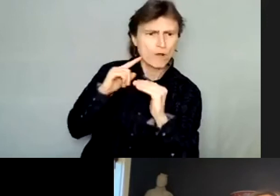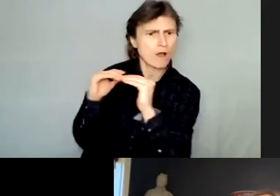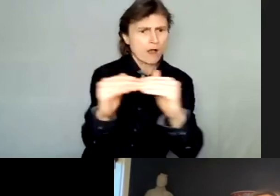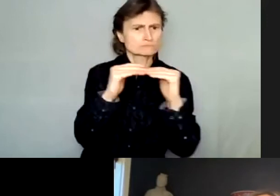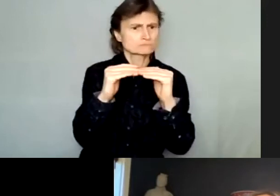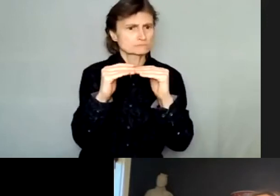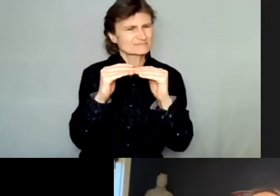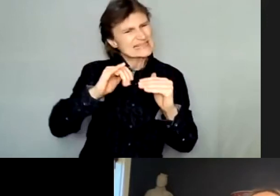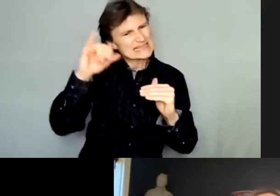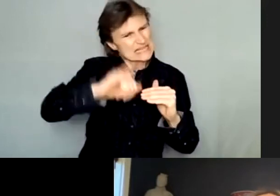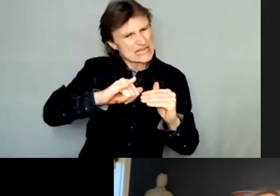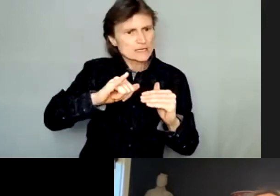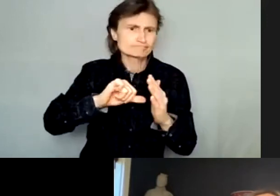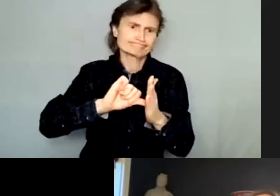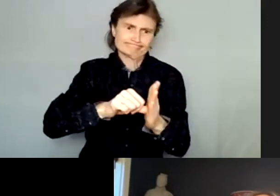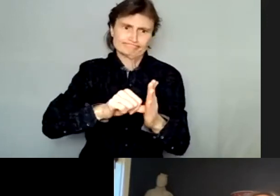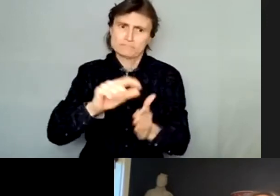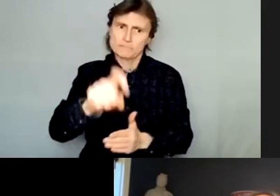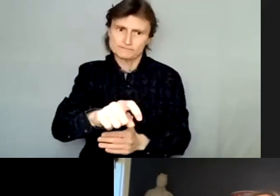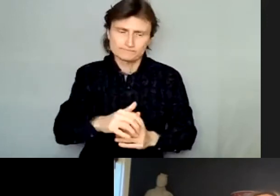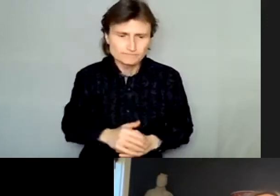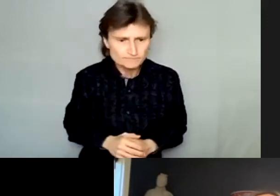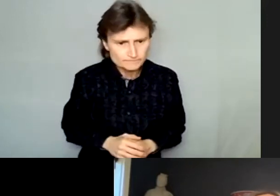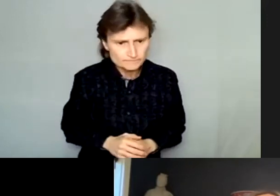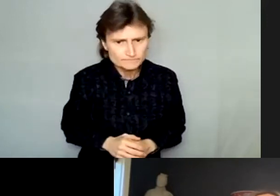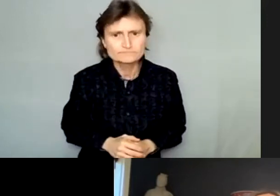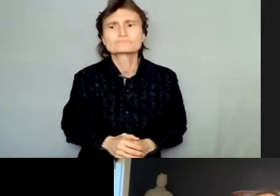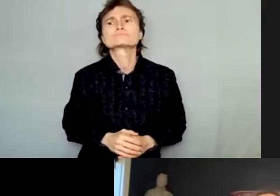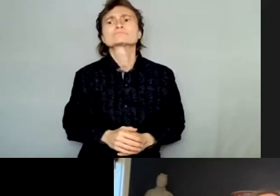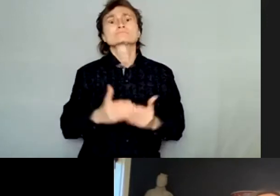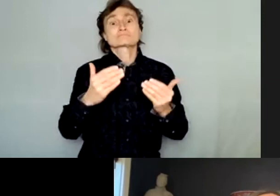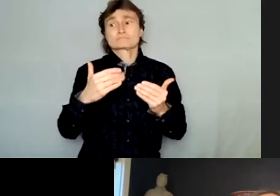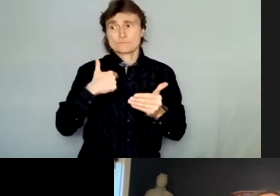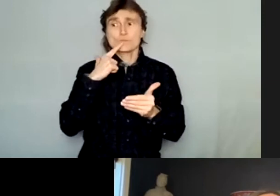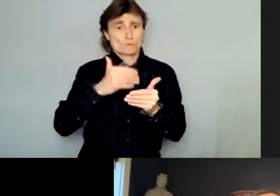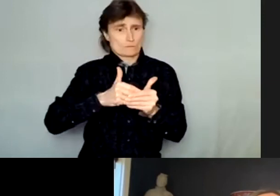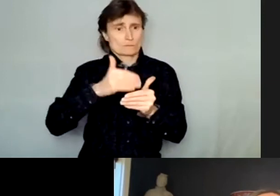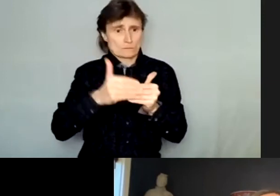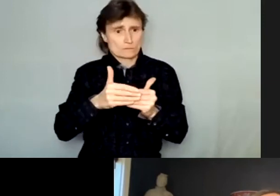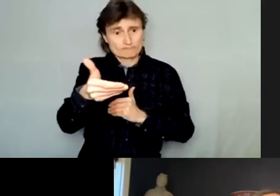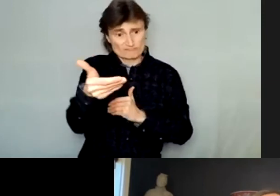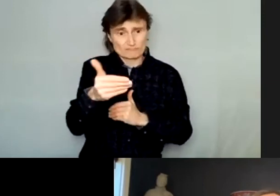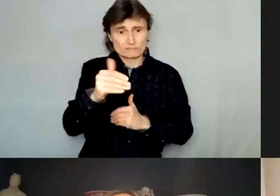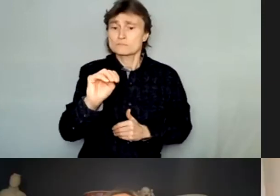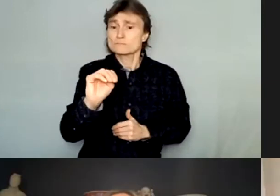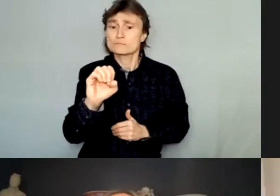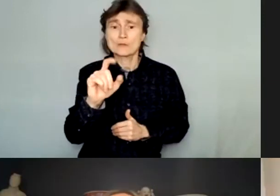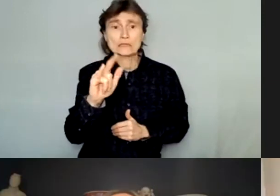So on that note, I would like to introduce my colleague Melissa Tuplin, as I said she